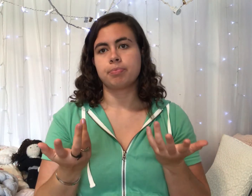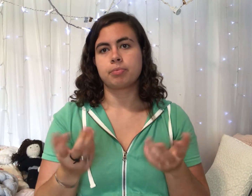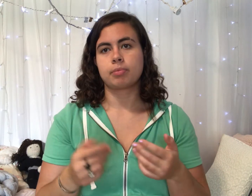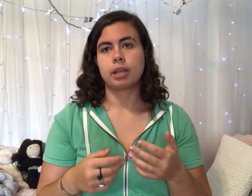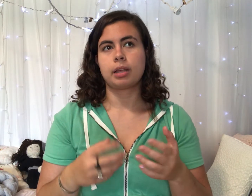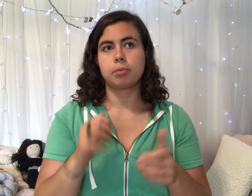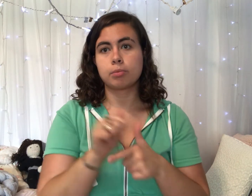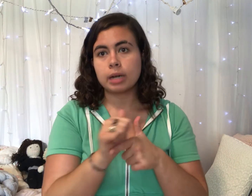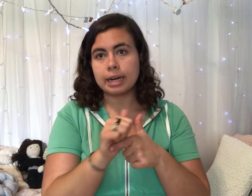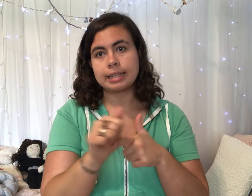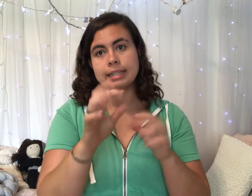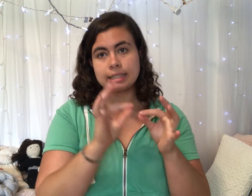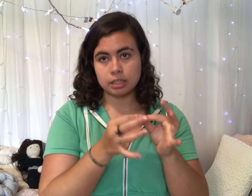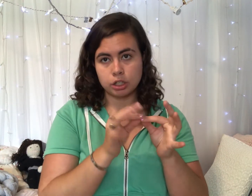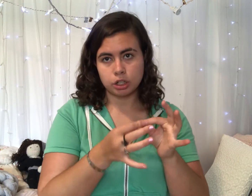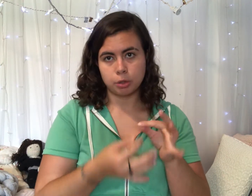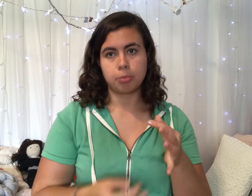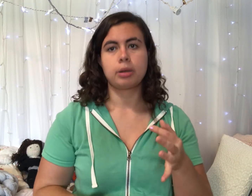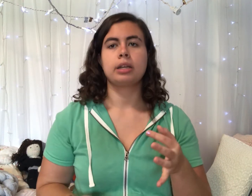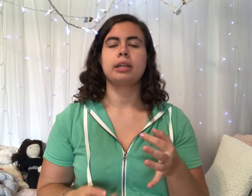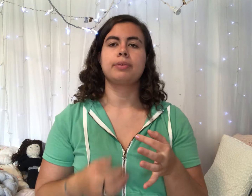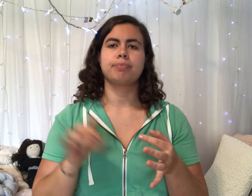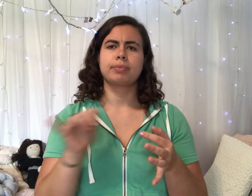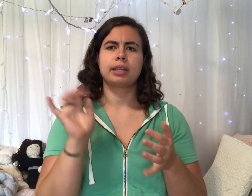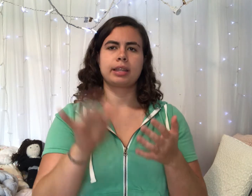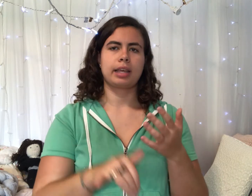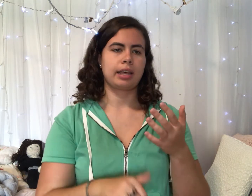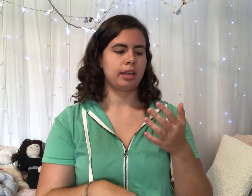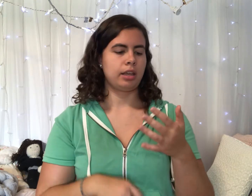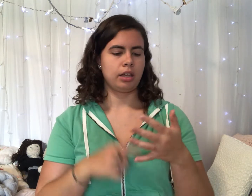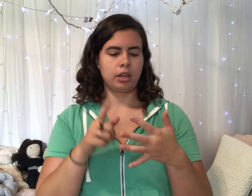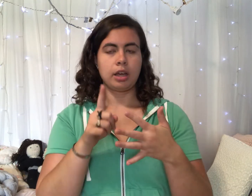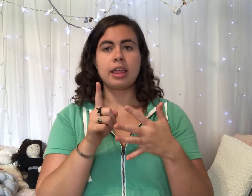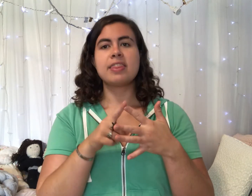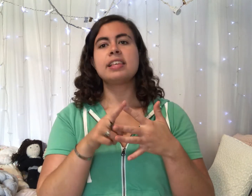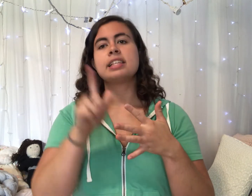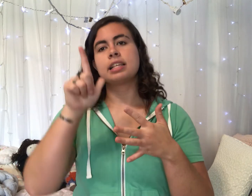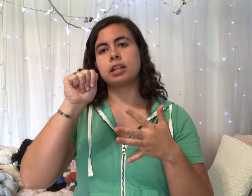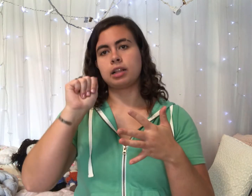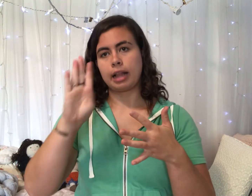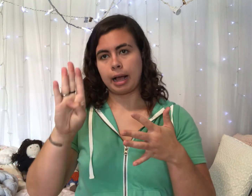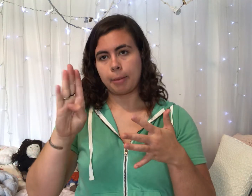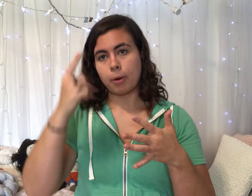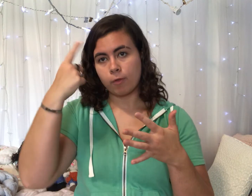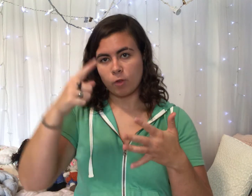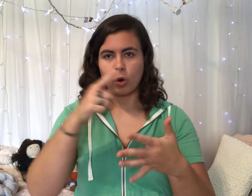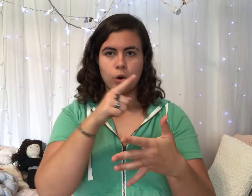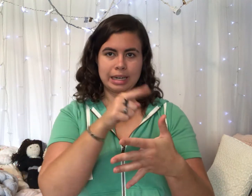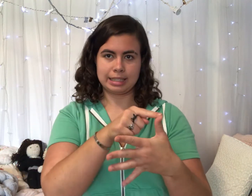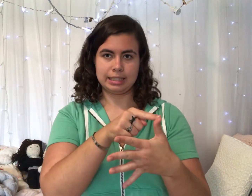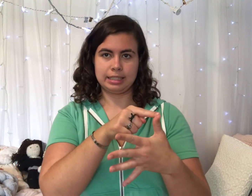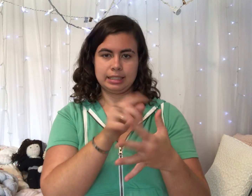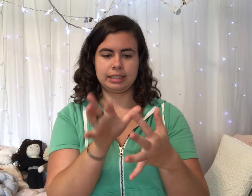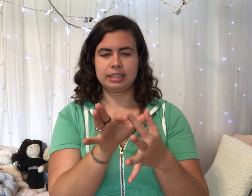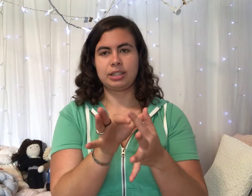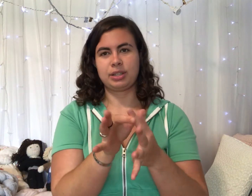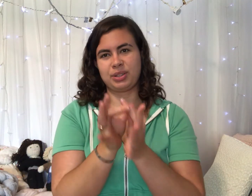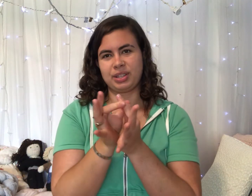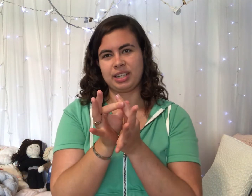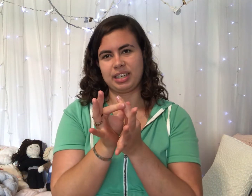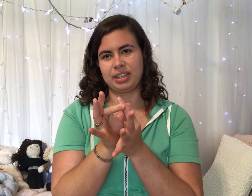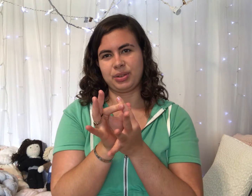and we practice interpreting. The second class is the lab for interpreting so those are together.